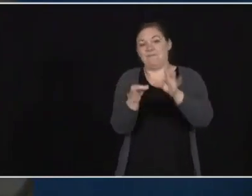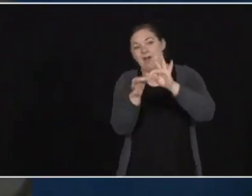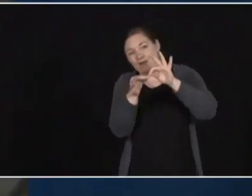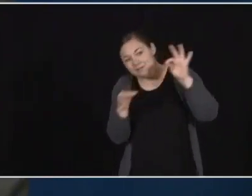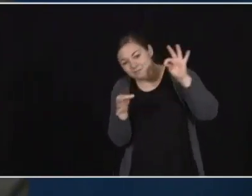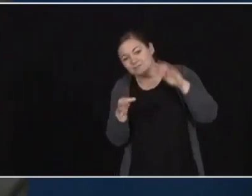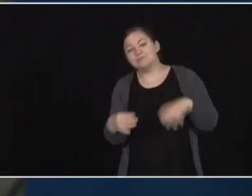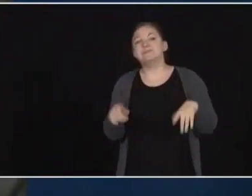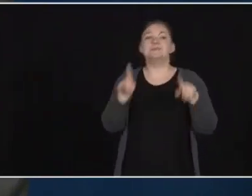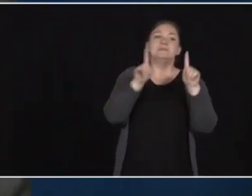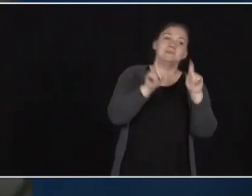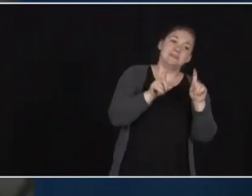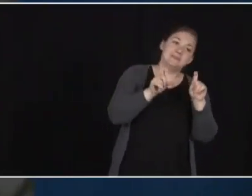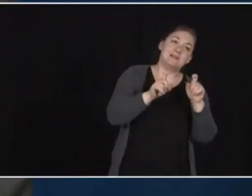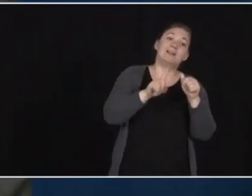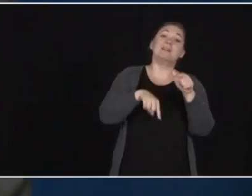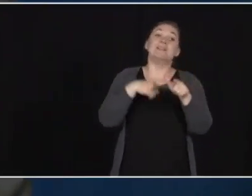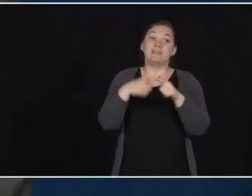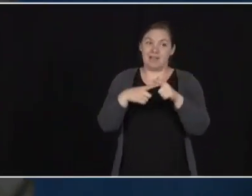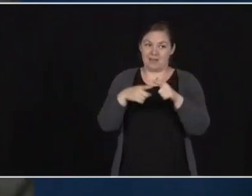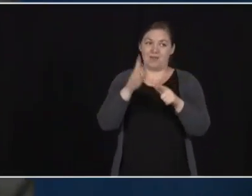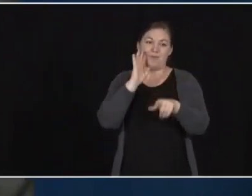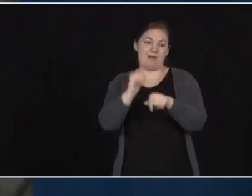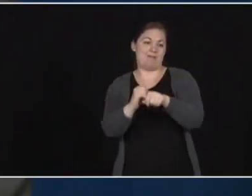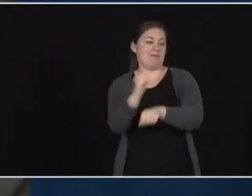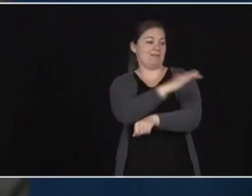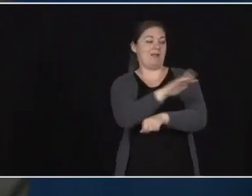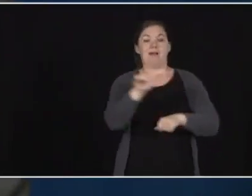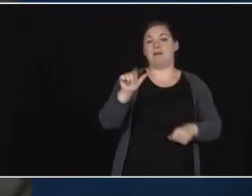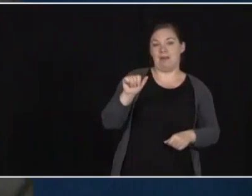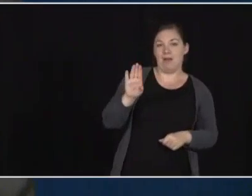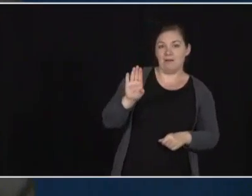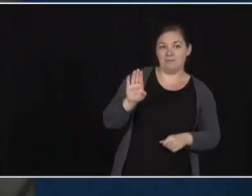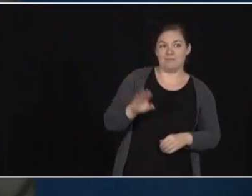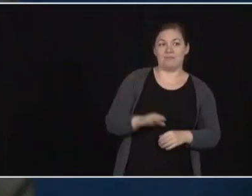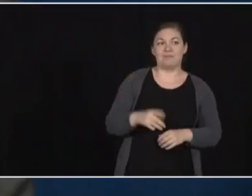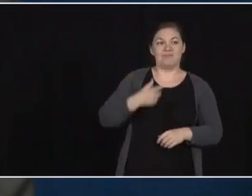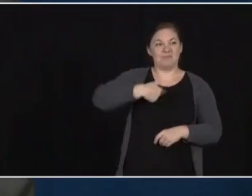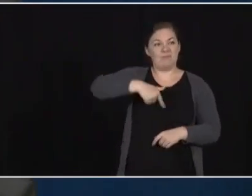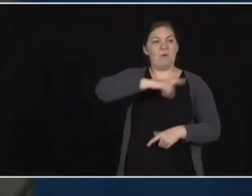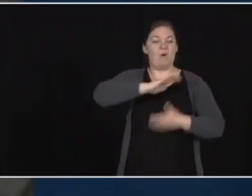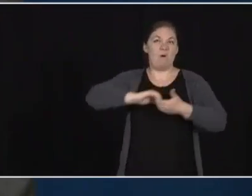occur in a lab. Yes we are looking together and developing an approach and we are soon into that.